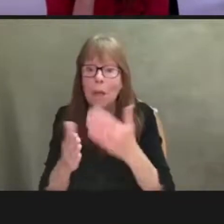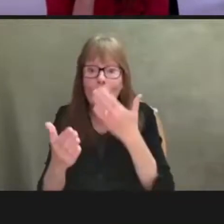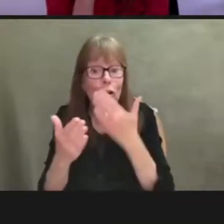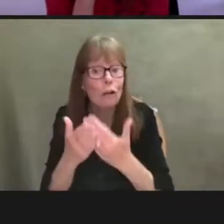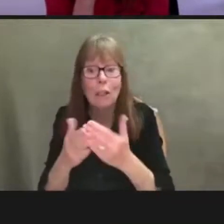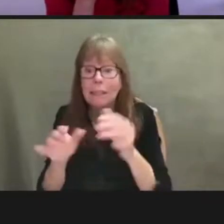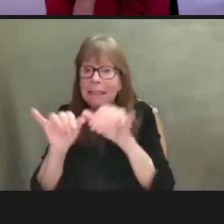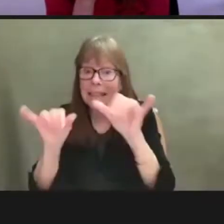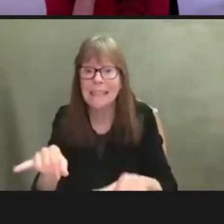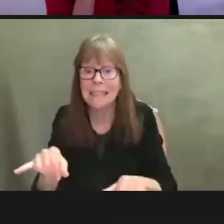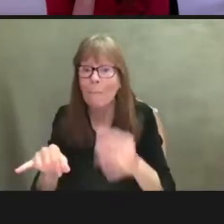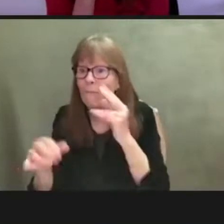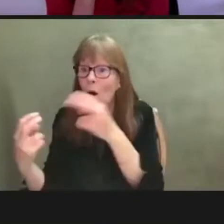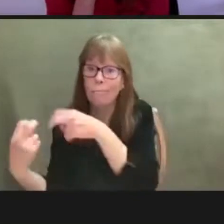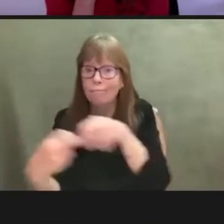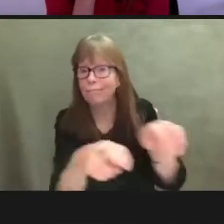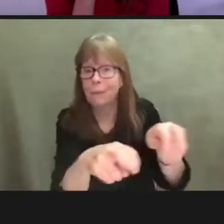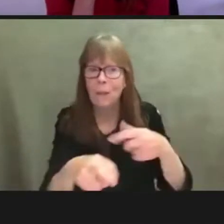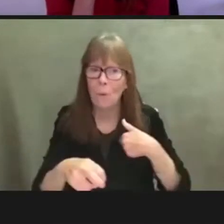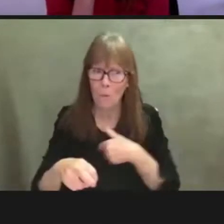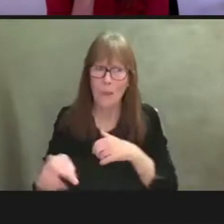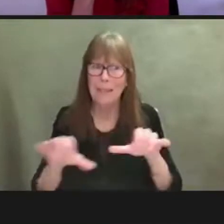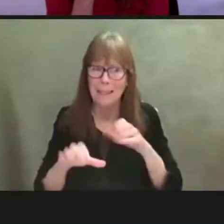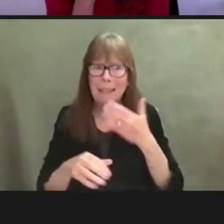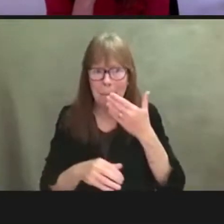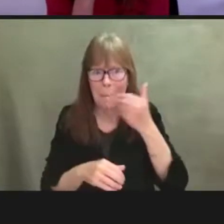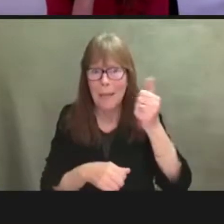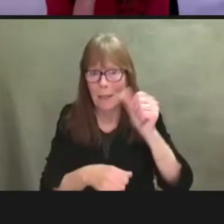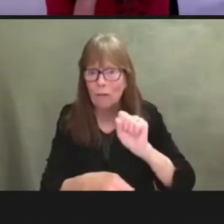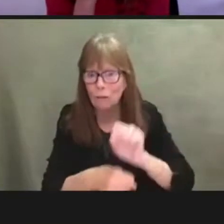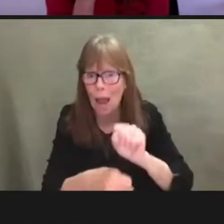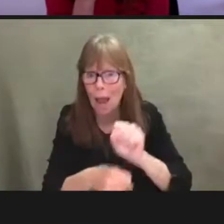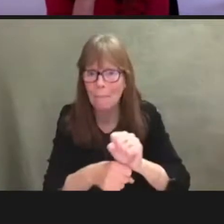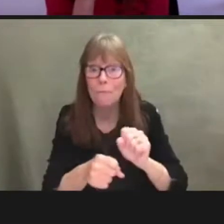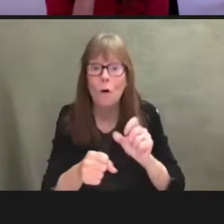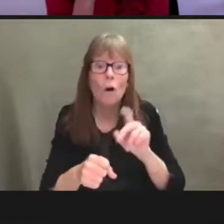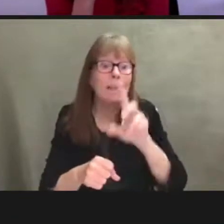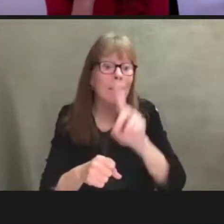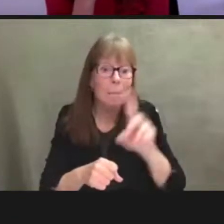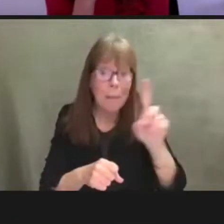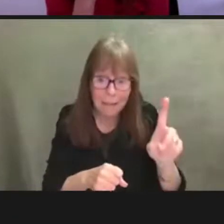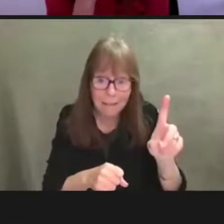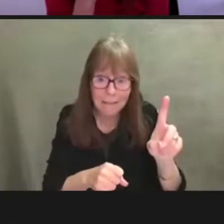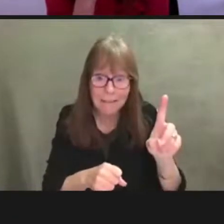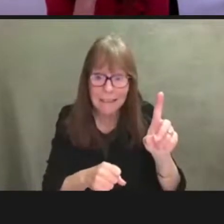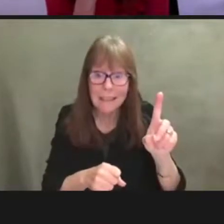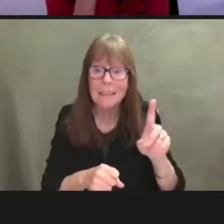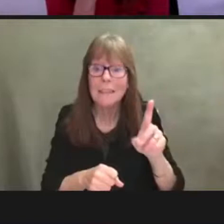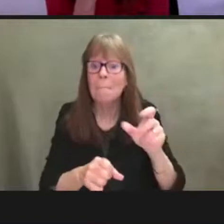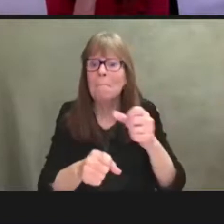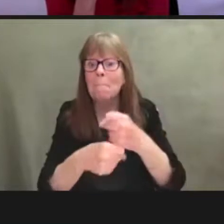And we did a better job for developmental disabilities by making it an entitlement.